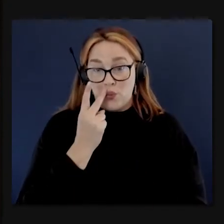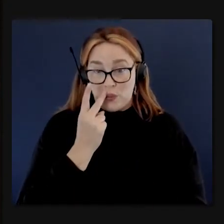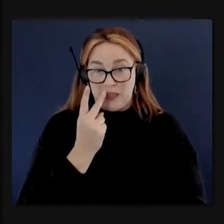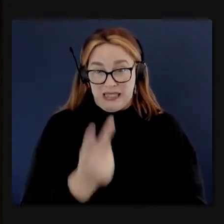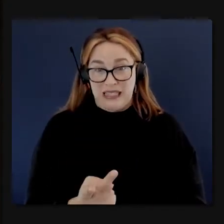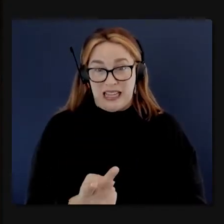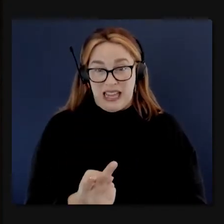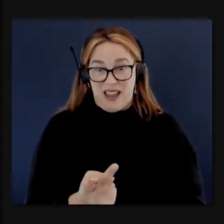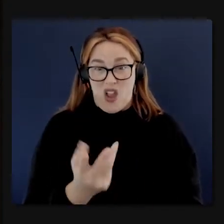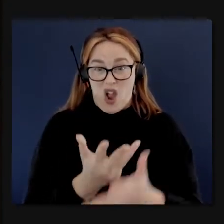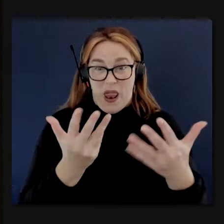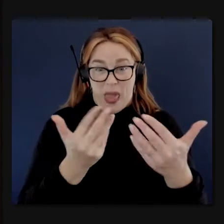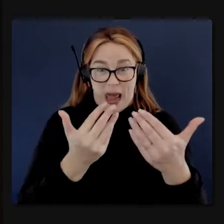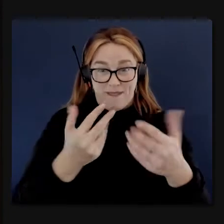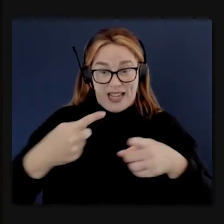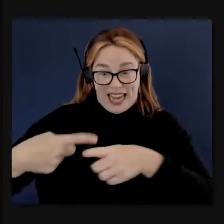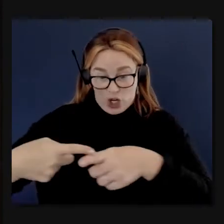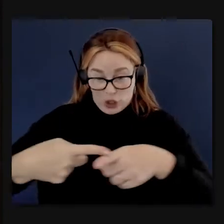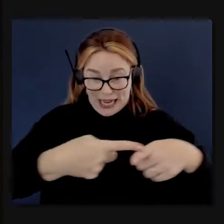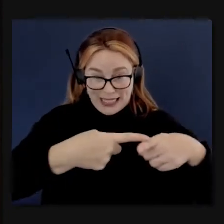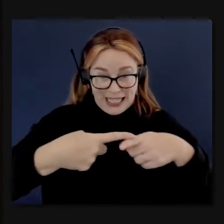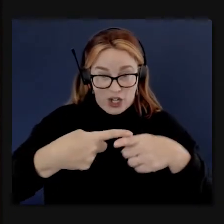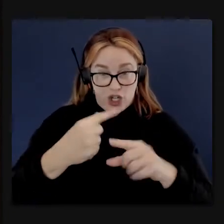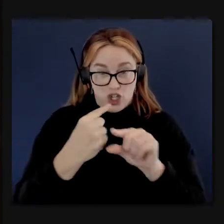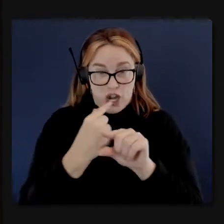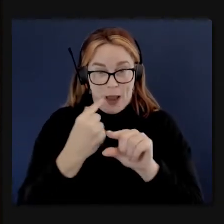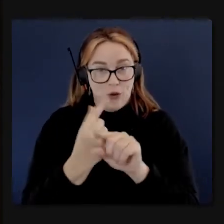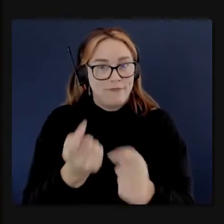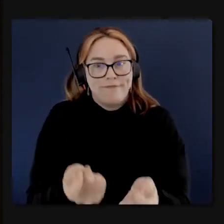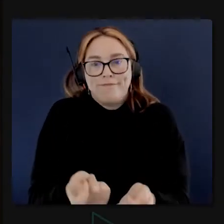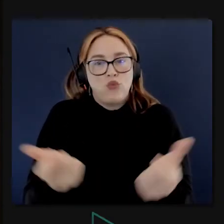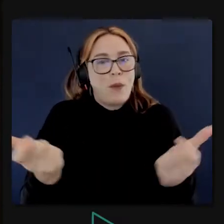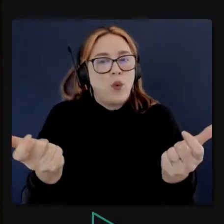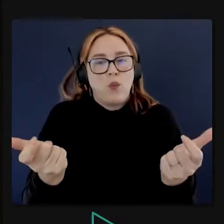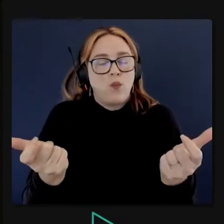And here we can see in the cut through that a lot of the intersecting geometries have been removed.